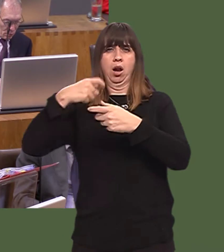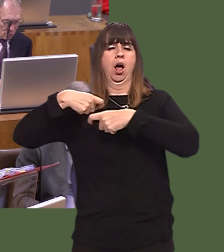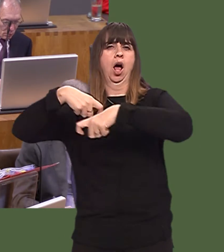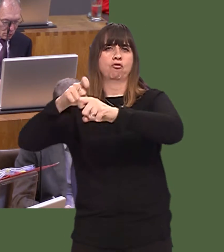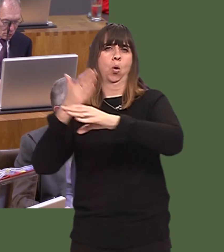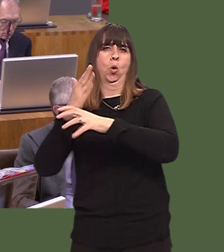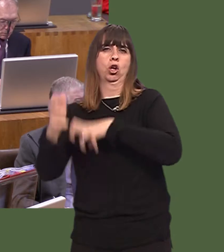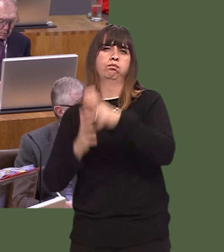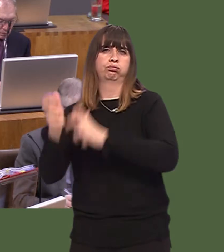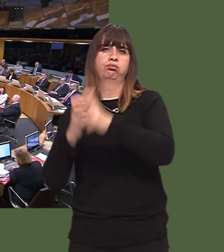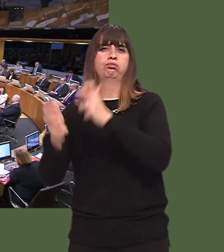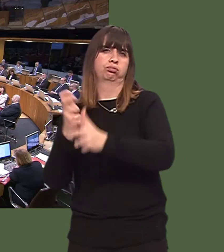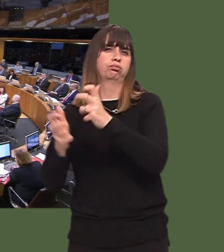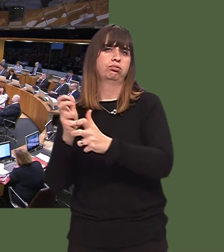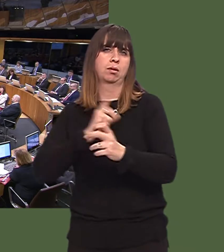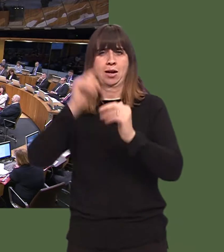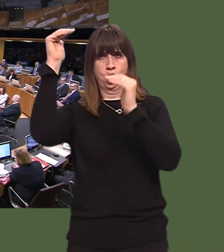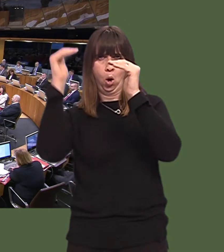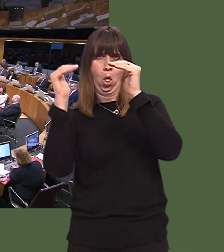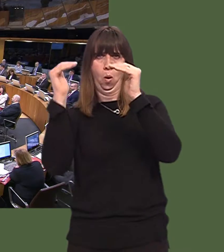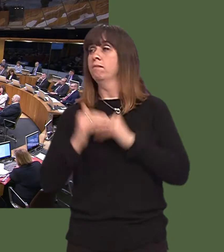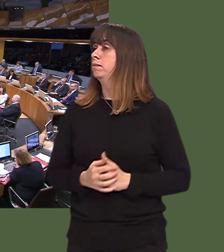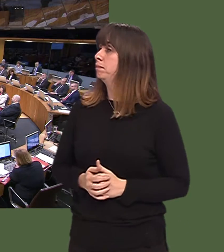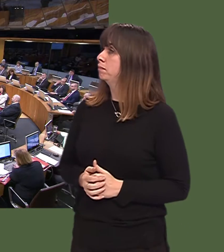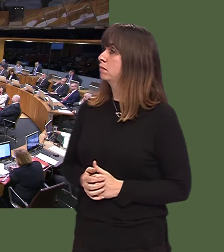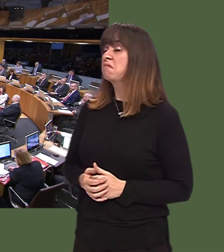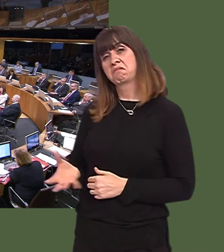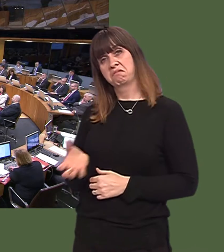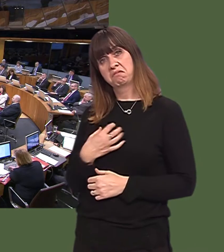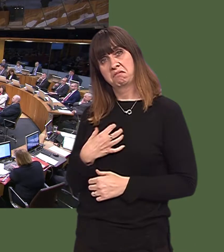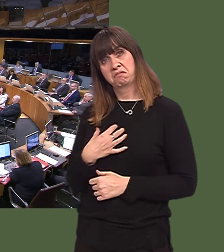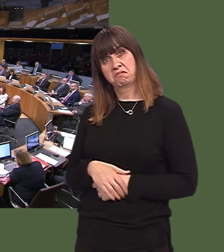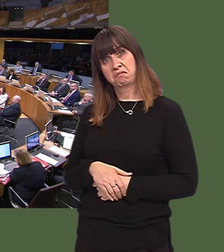to proceed. David Melding: I was very interested, First Minister, by that answer because Iíve not